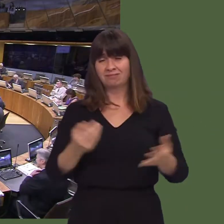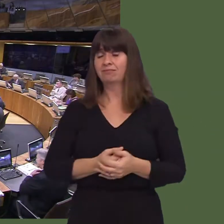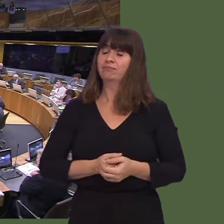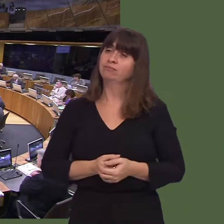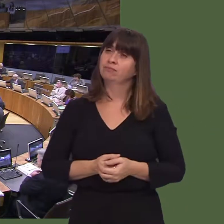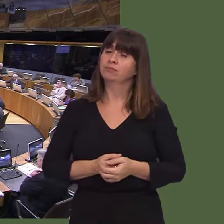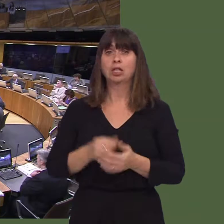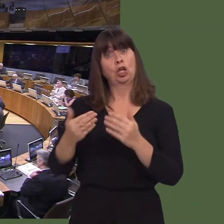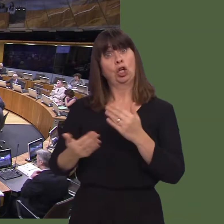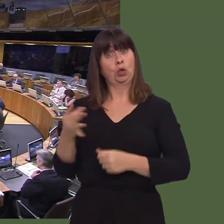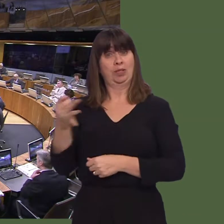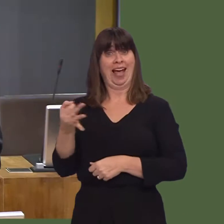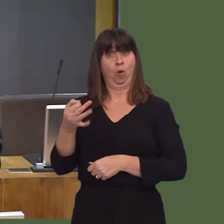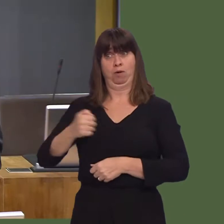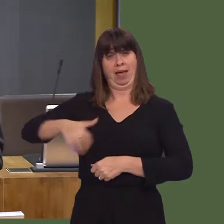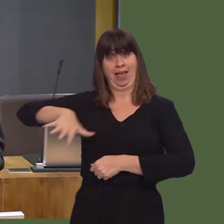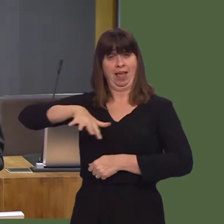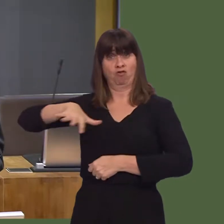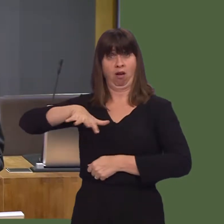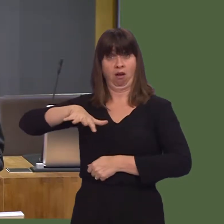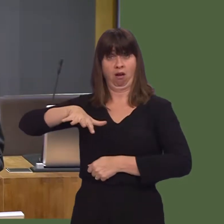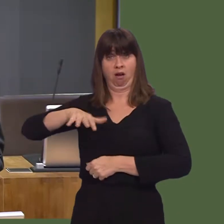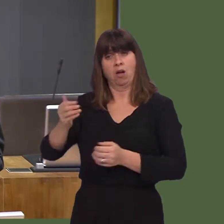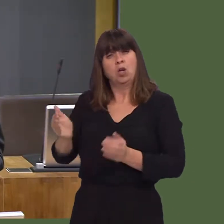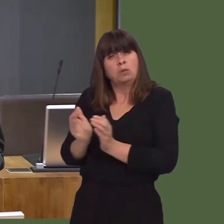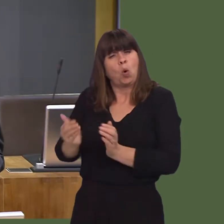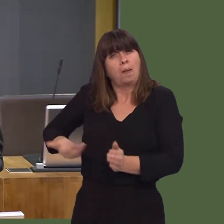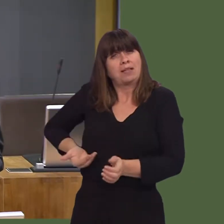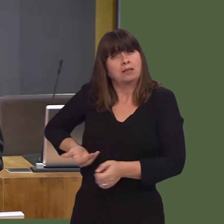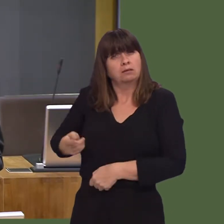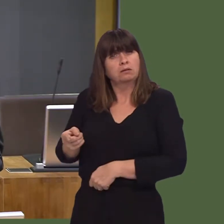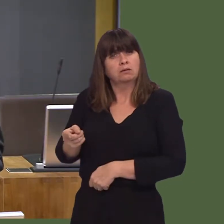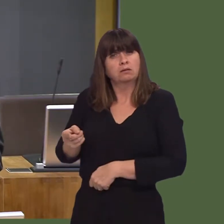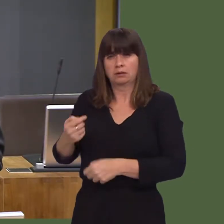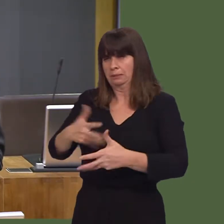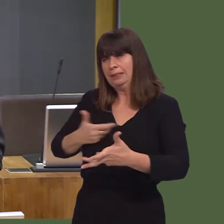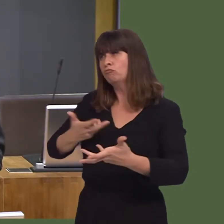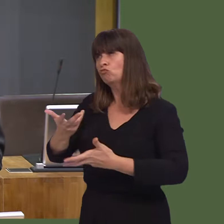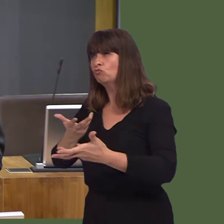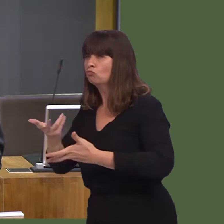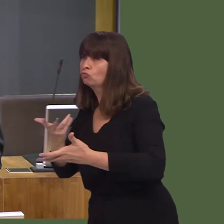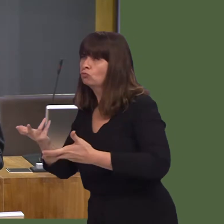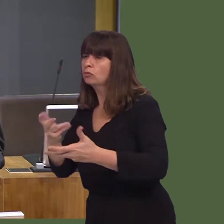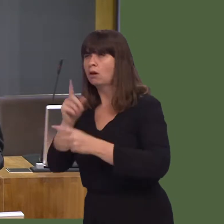this lunchtime, who own a small business in Newtown, and talking about being able to offer flexible working hours.